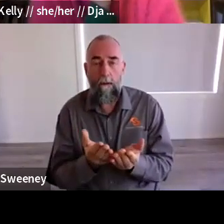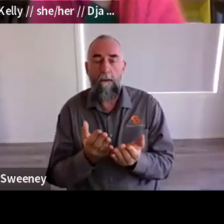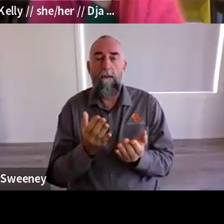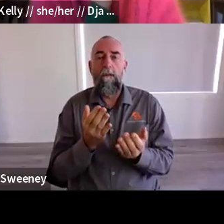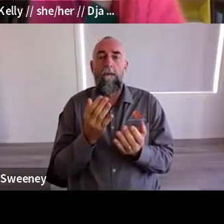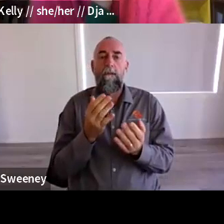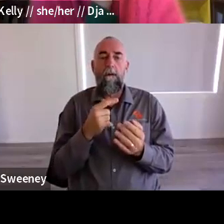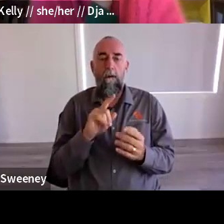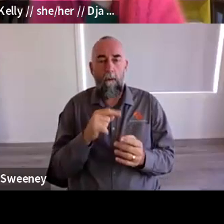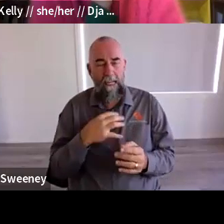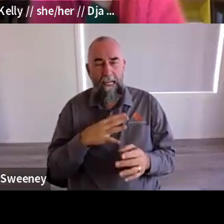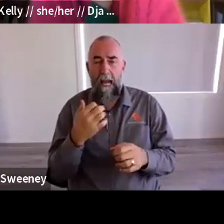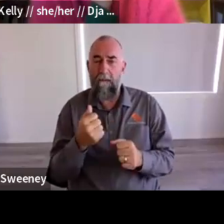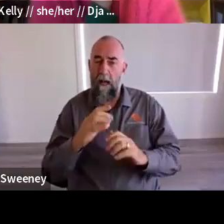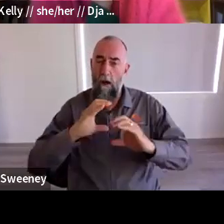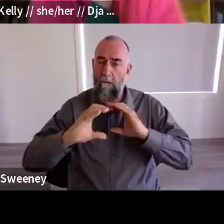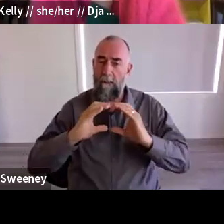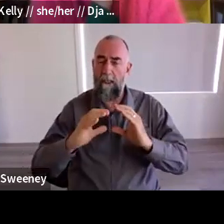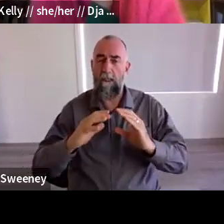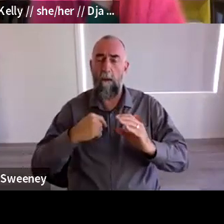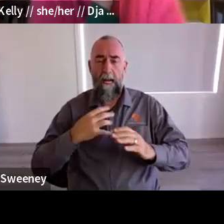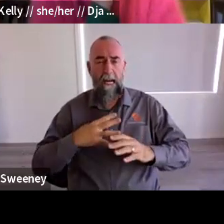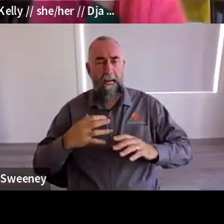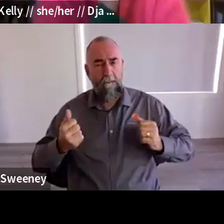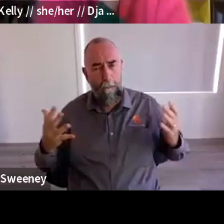renewable energy is going to save the world. And a lot of that stuff is